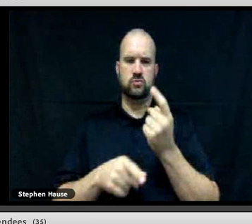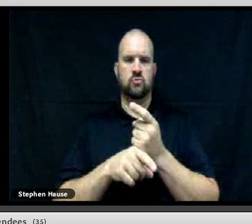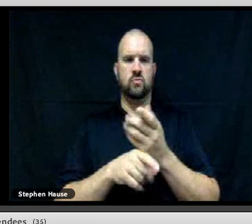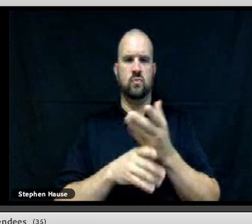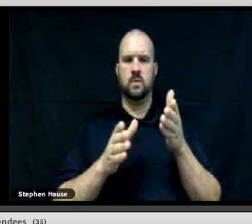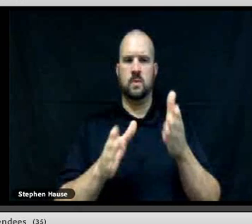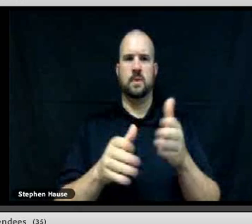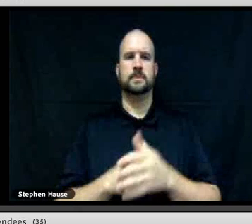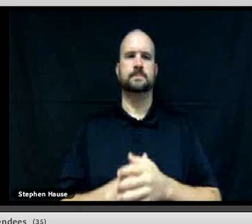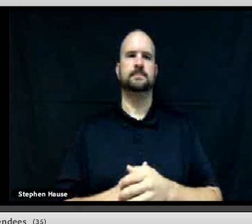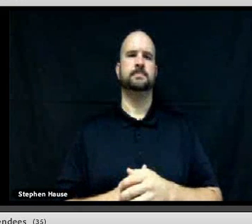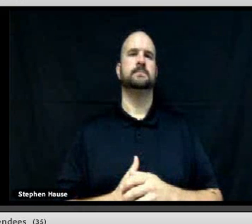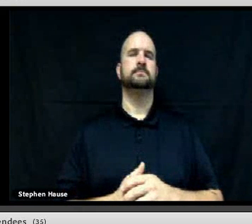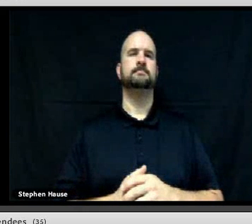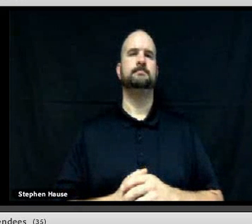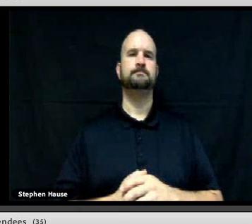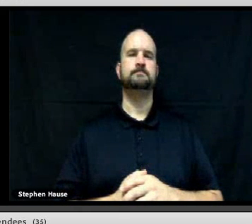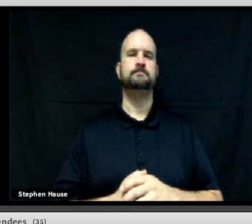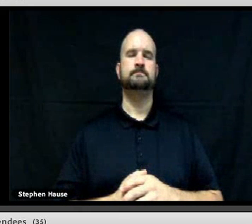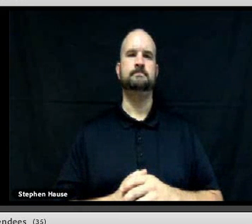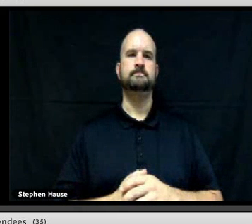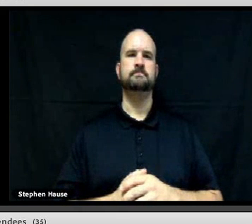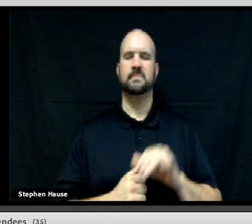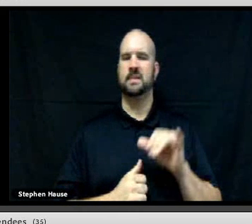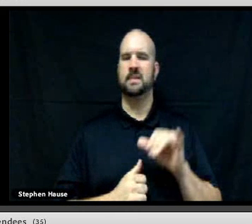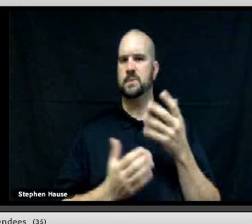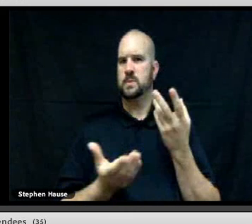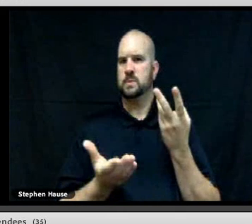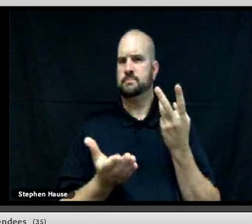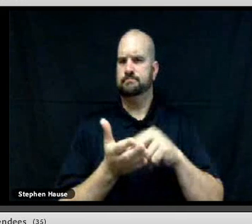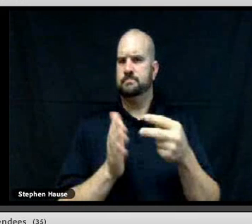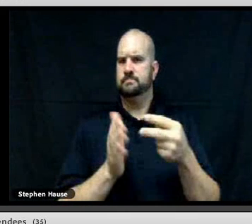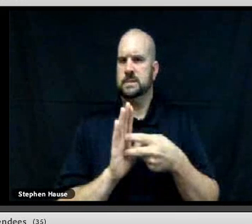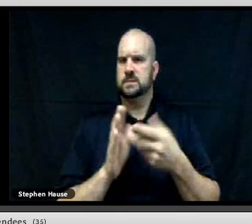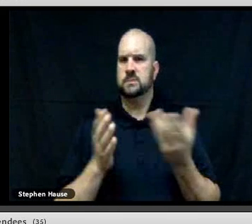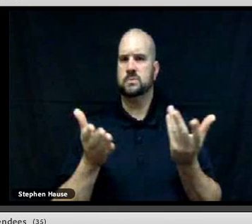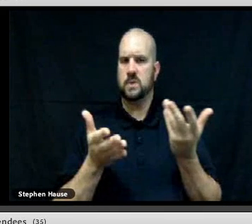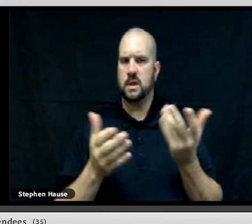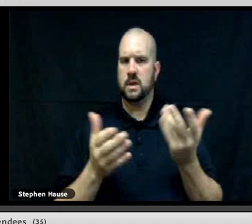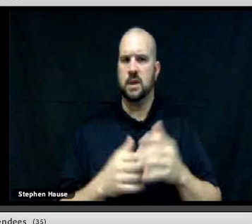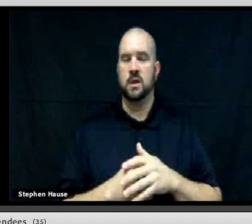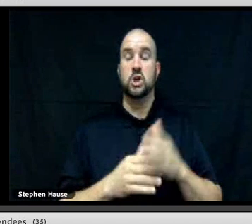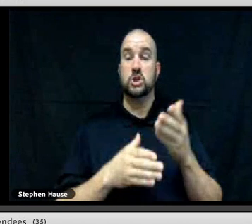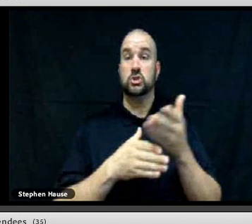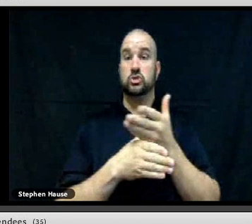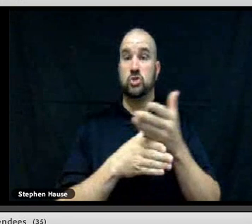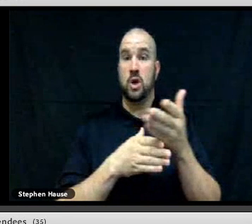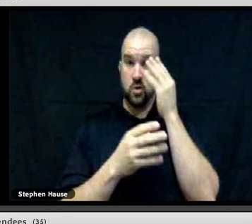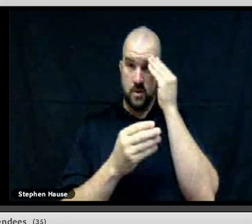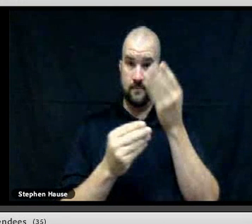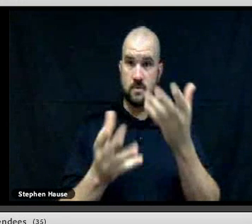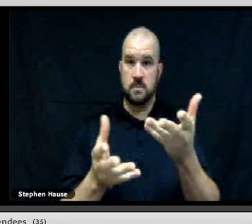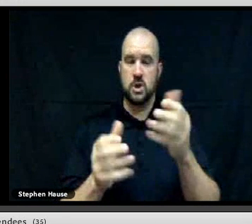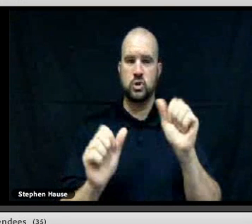So, what does this mean exactly? Shareable metadata can be broken down into these four components.